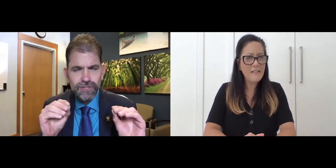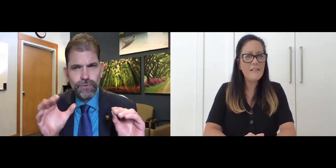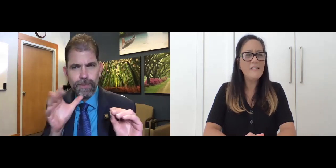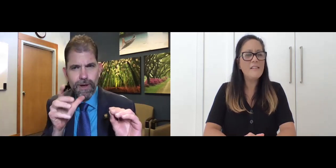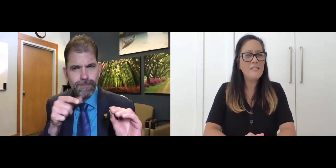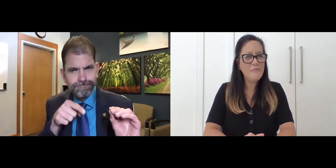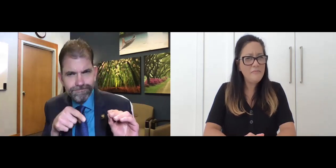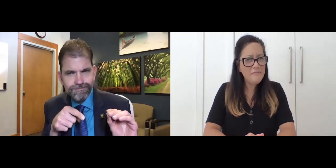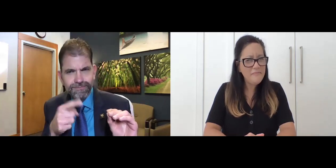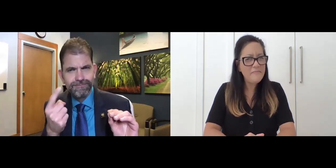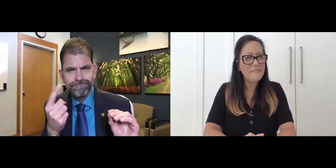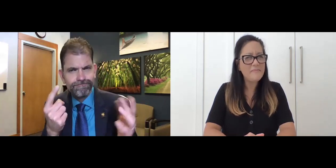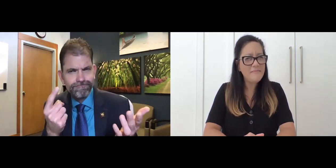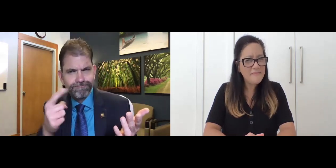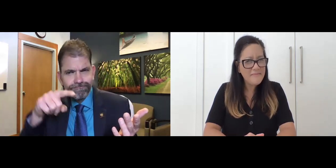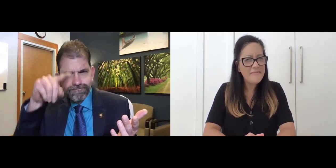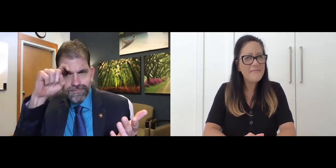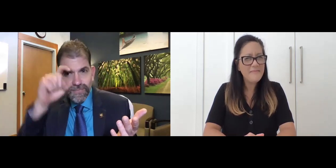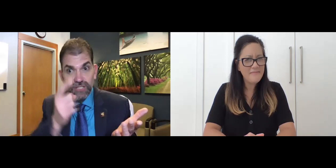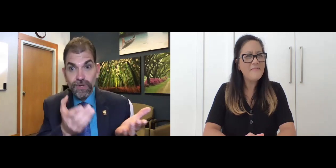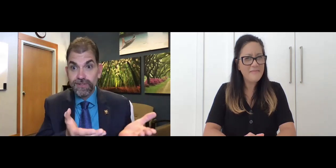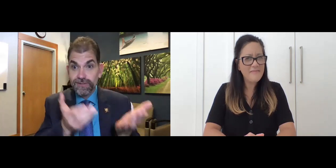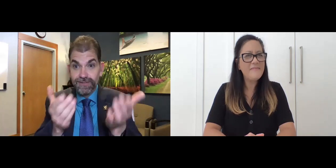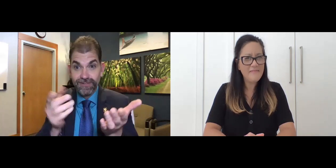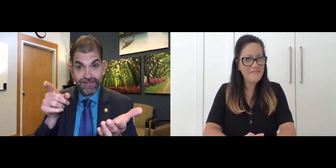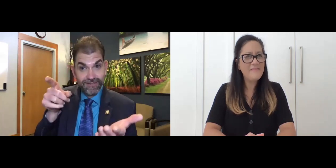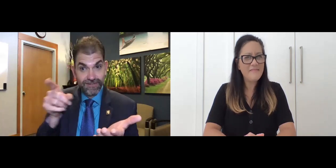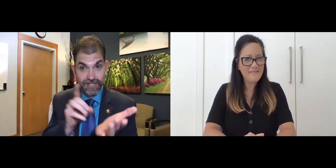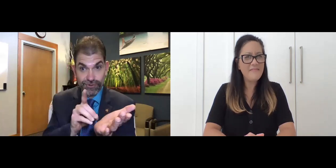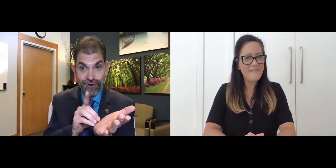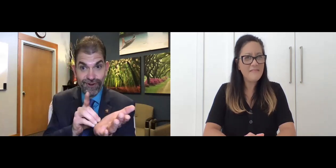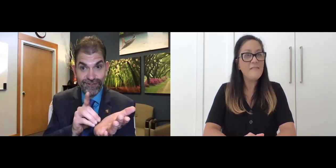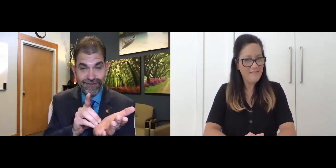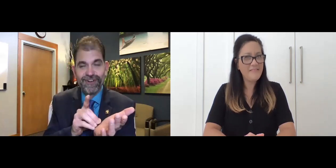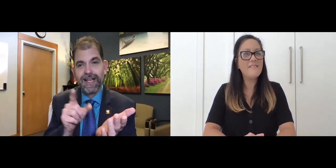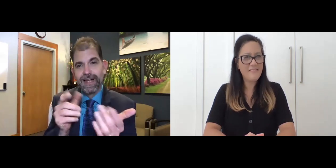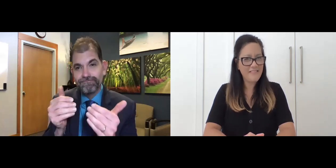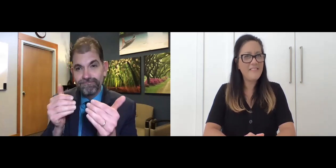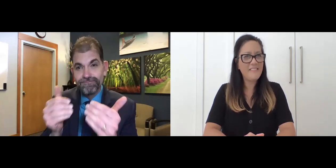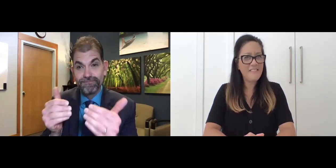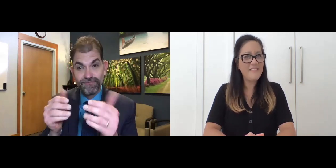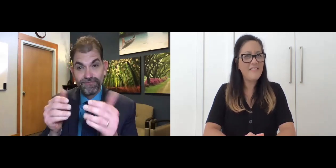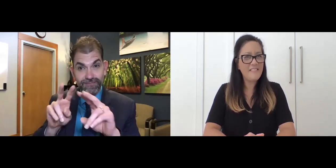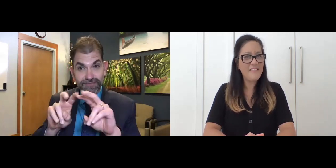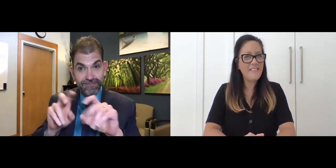with my voice, which she thought was a little bit peculiar. So she brought me to the pediatrician